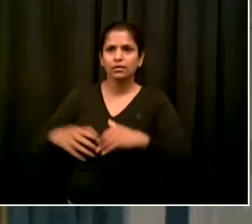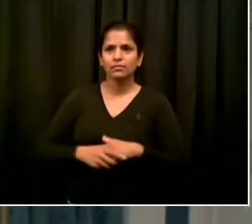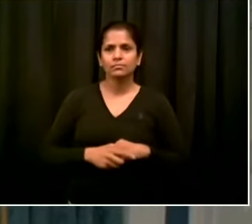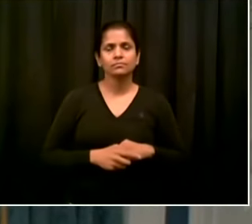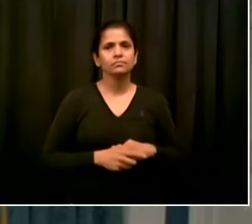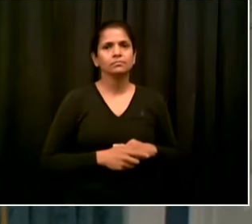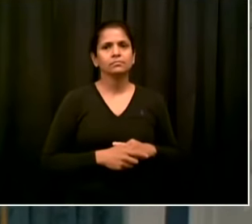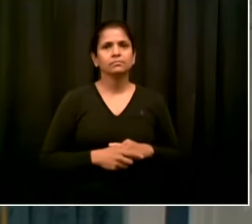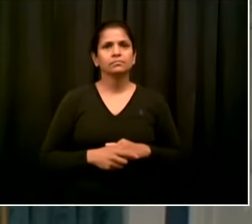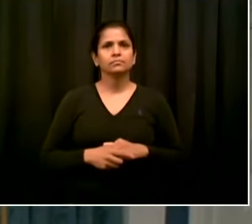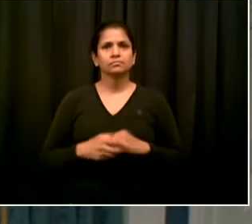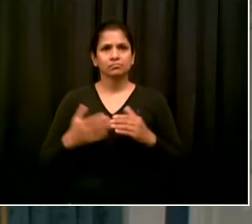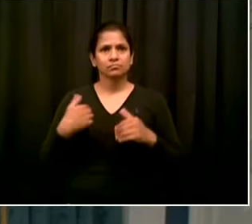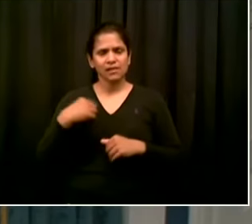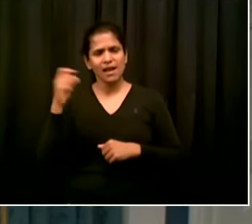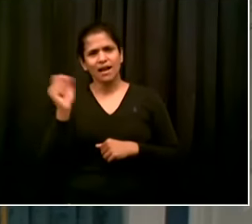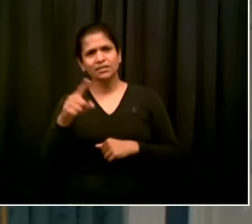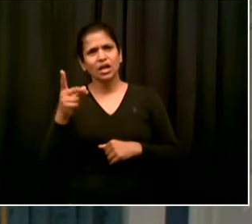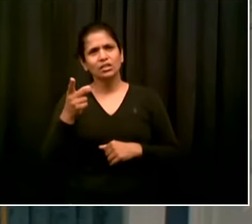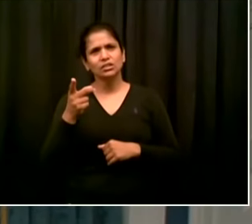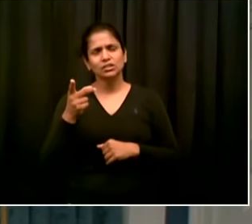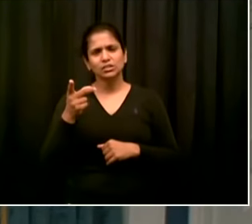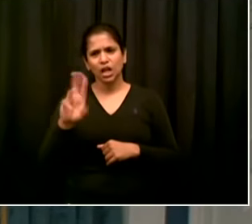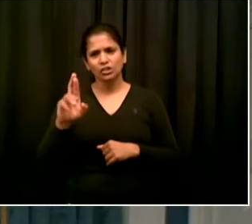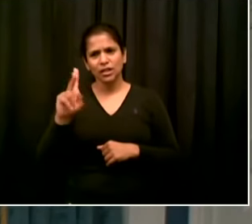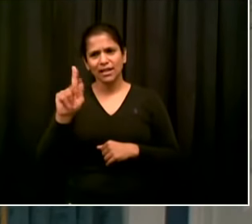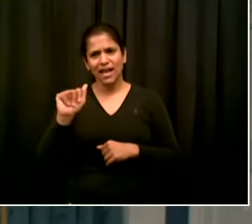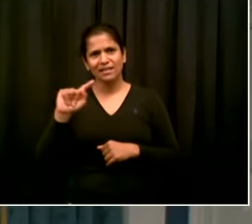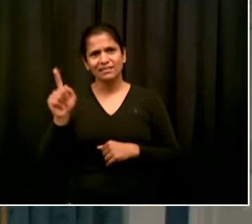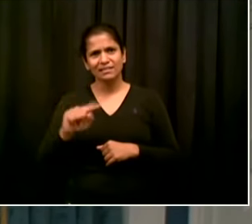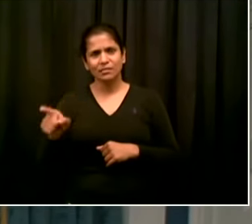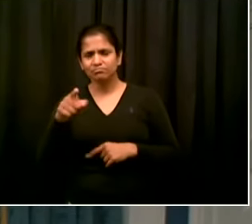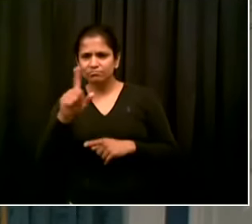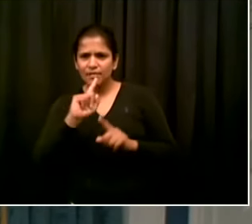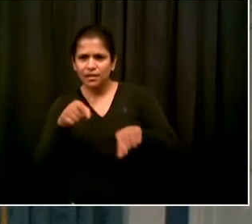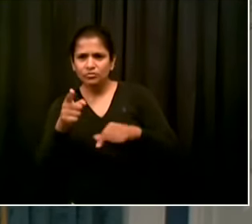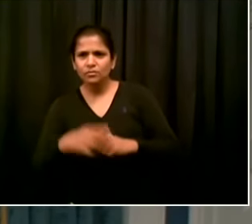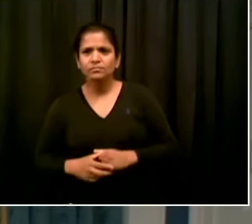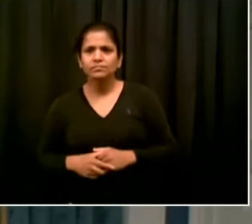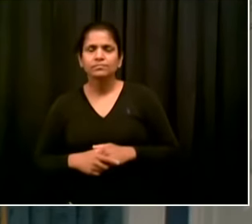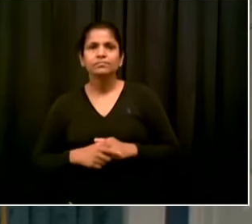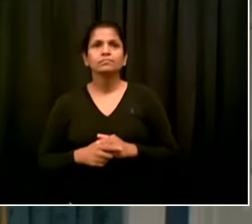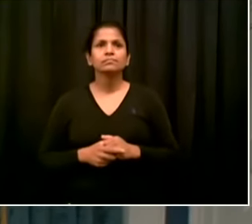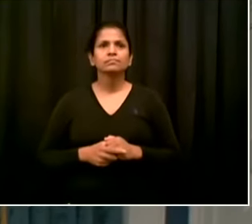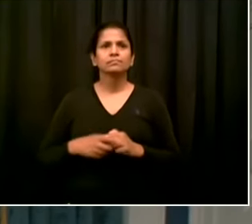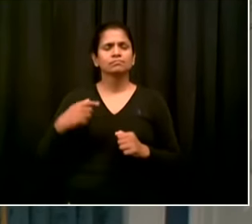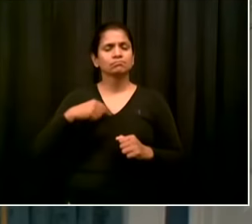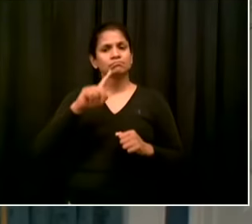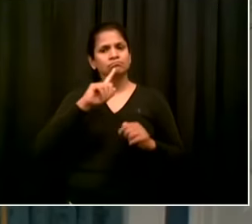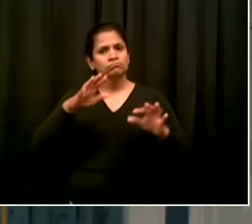AND CHILD CARE D ANA LIMIT ON GATHERINGS. THOSE AREL ALON THE TABLE. NONE THAT WE